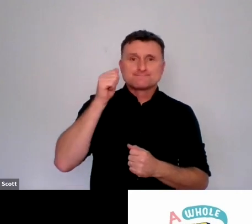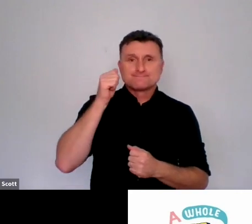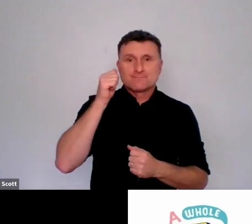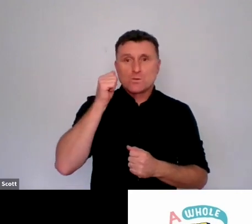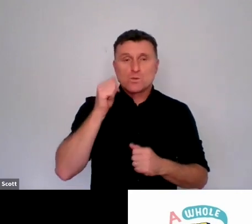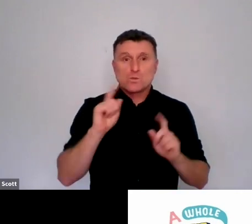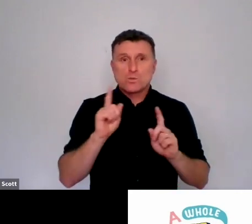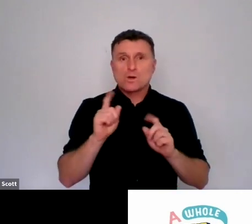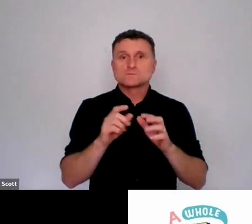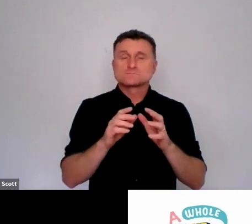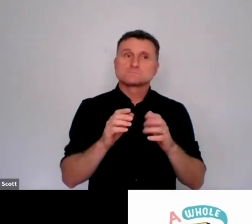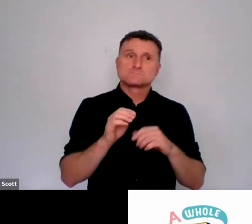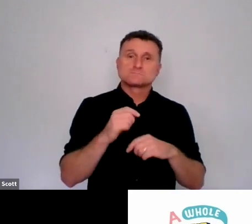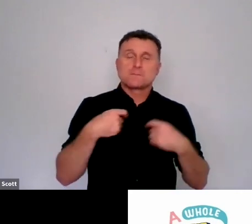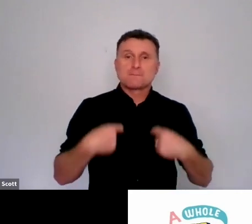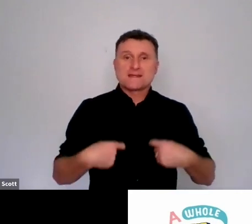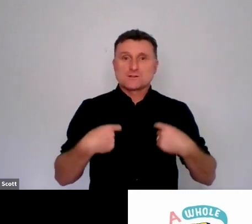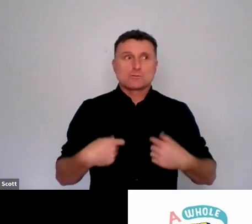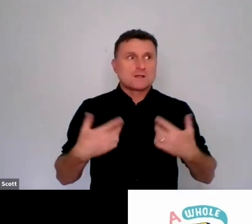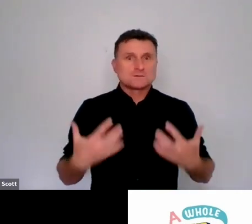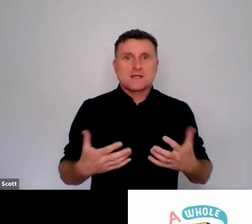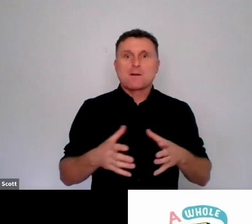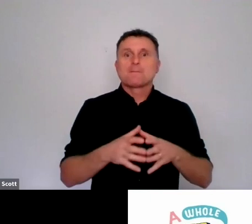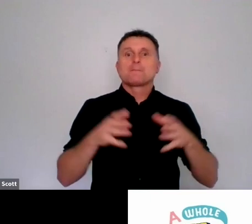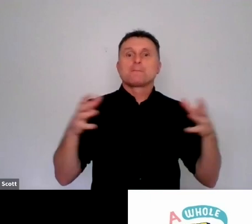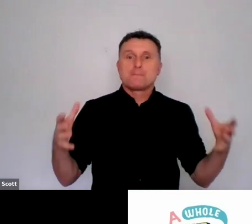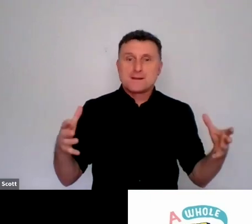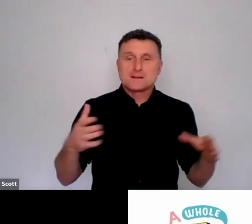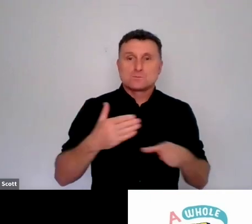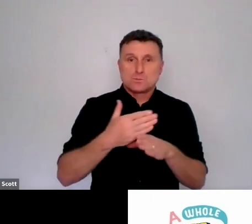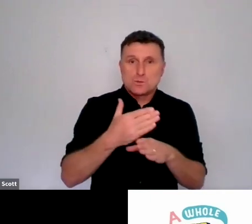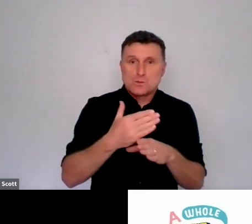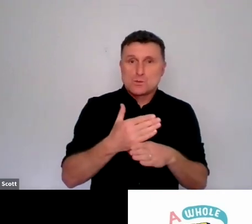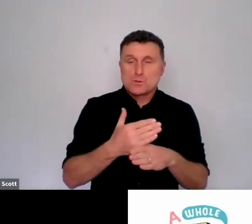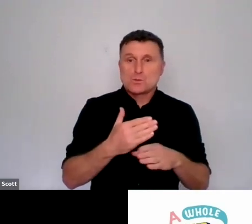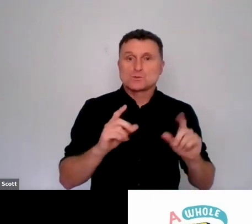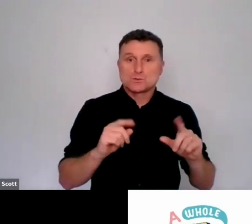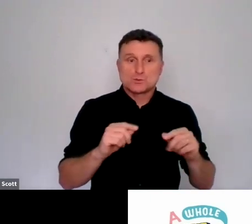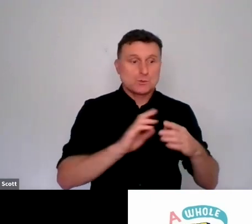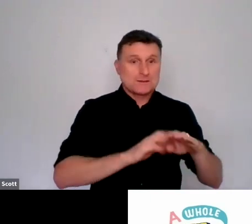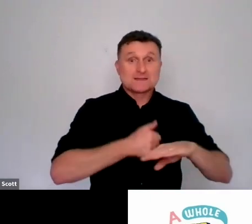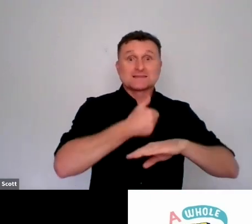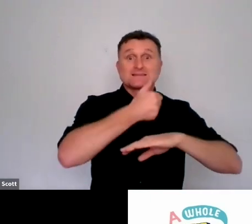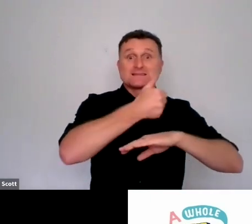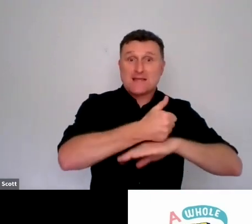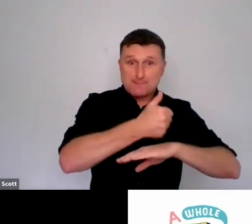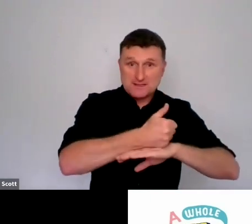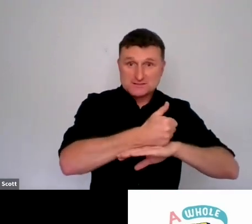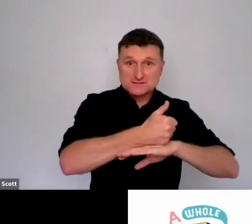it is at the ministry currently with getting established and getting everything in place.